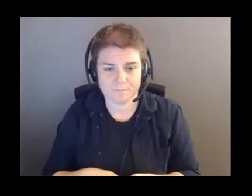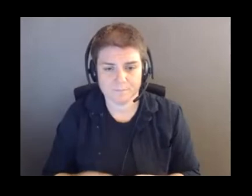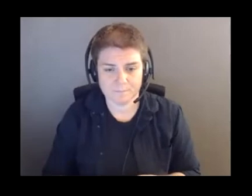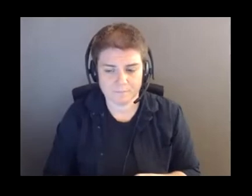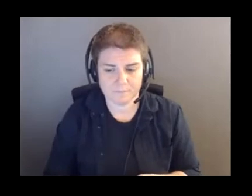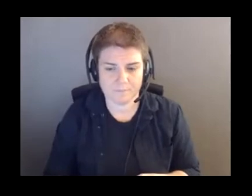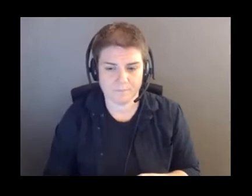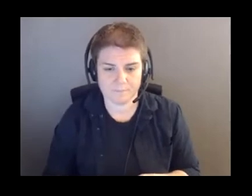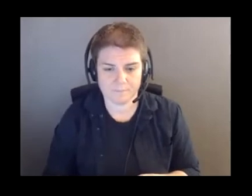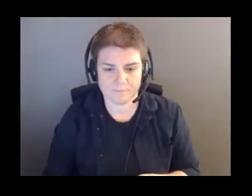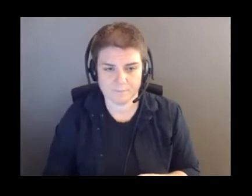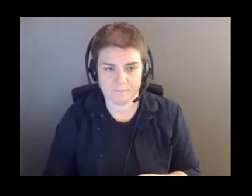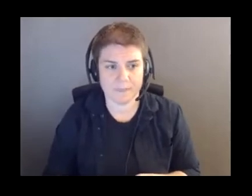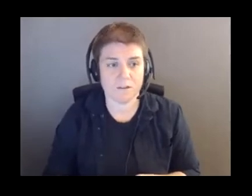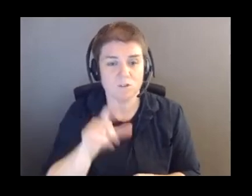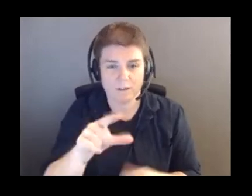The community connection piece for Program